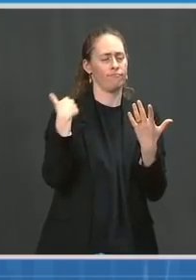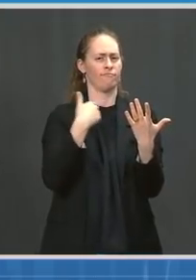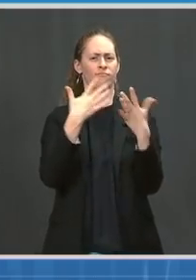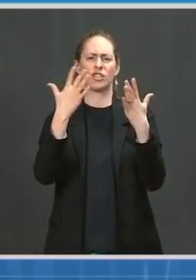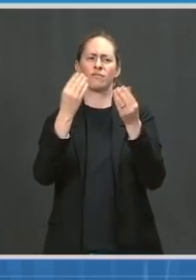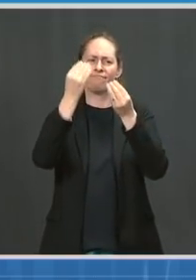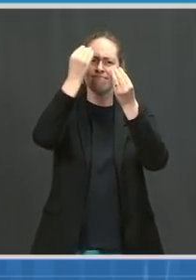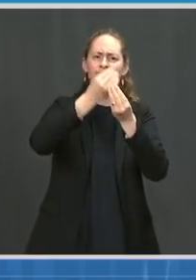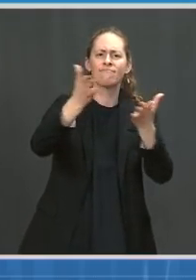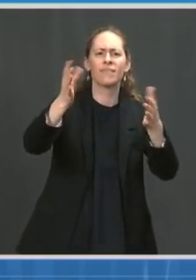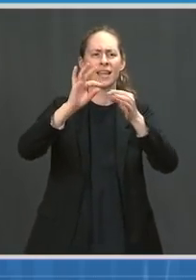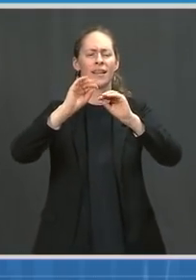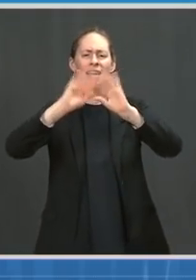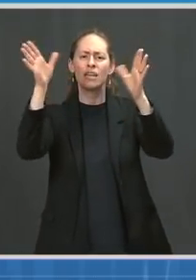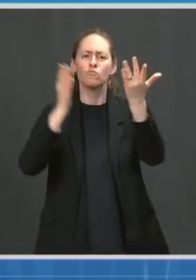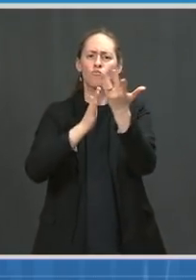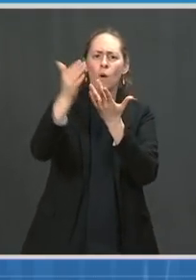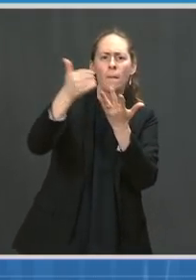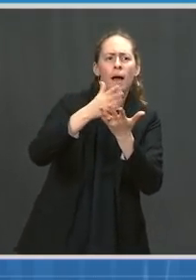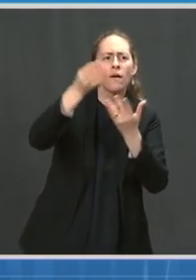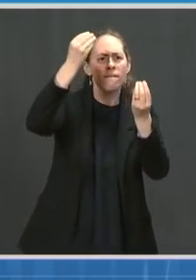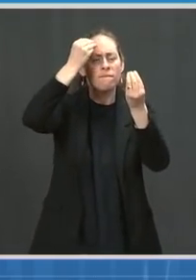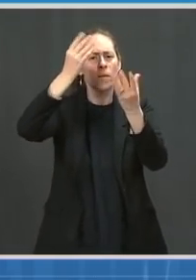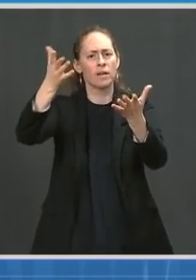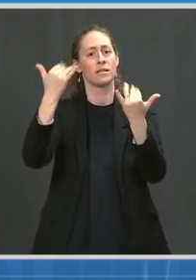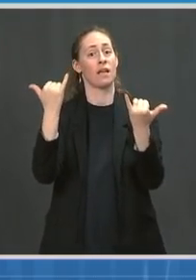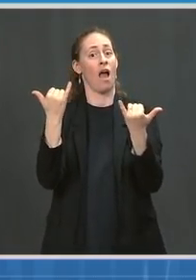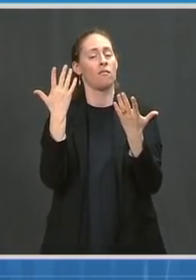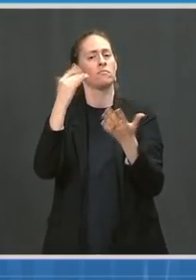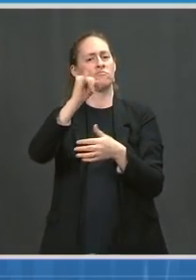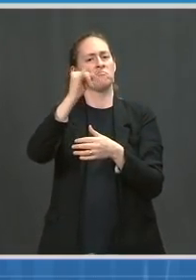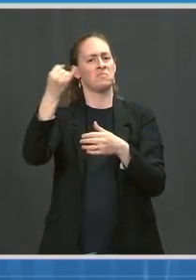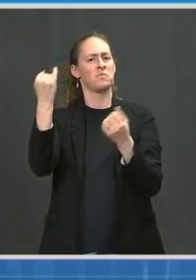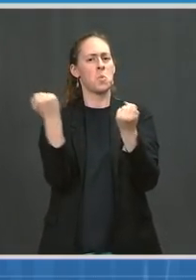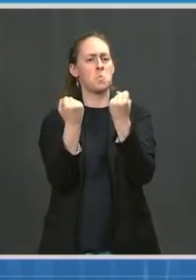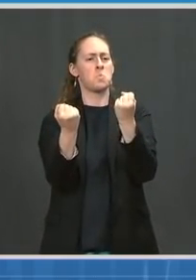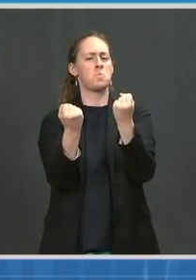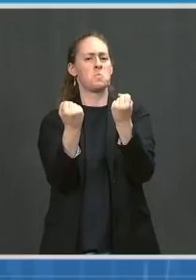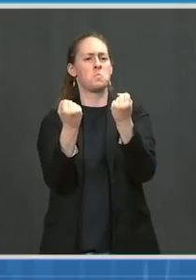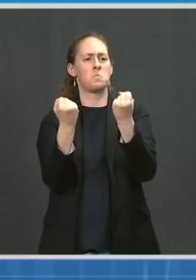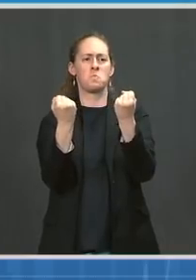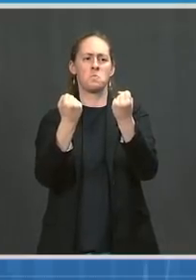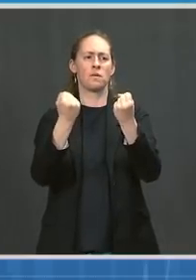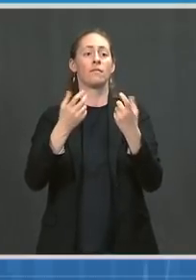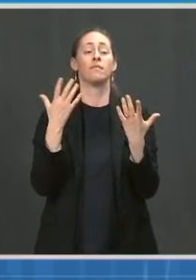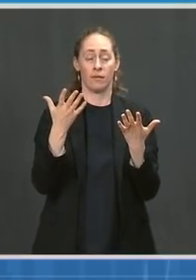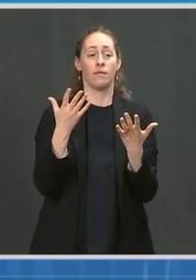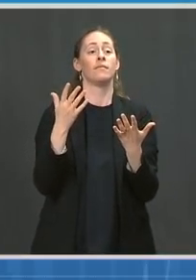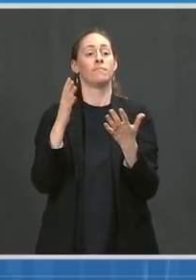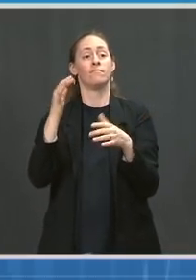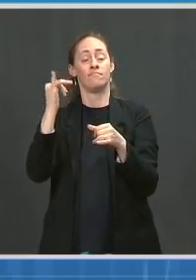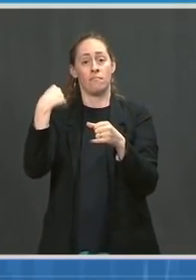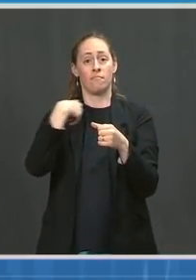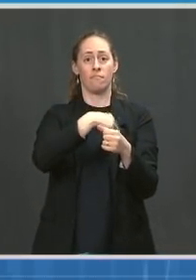related to the J&J pause, engaging state and local health officials, governors, community leaders,